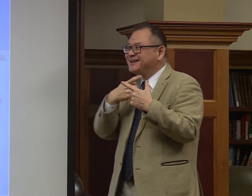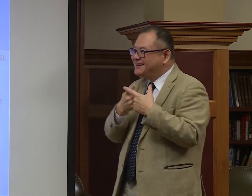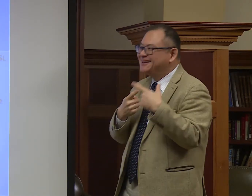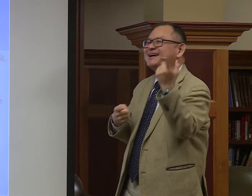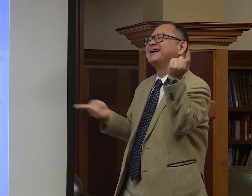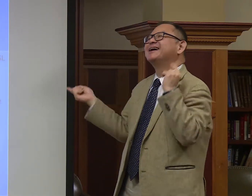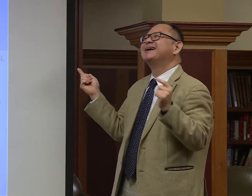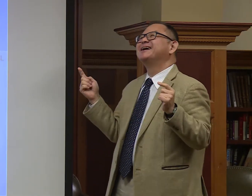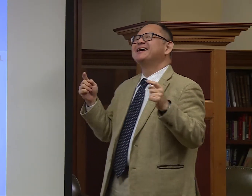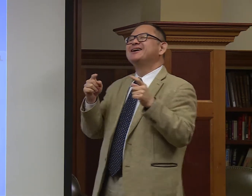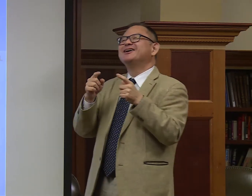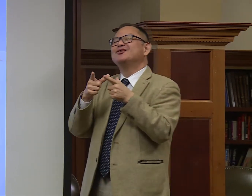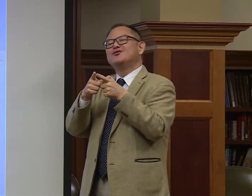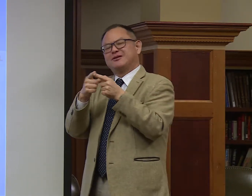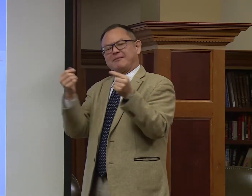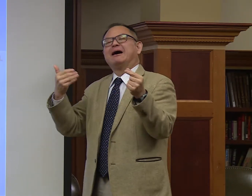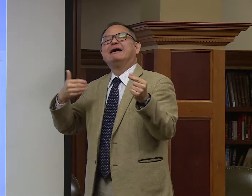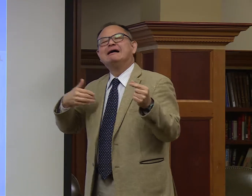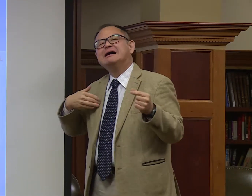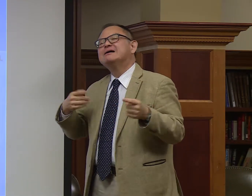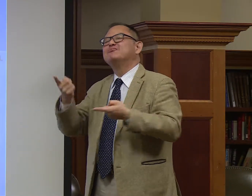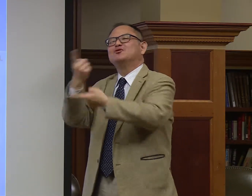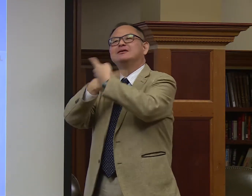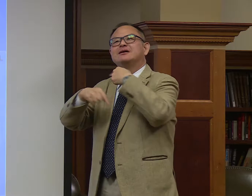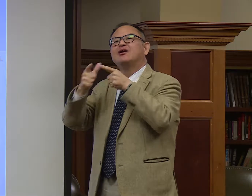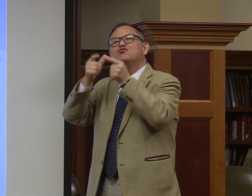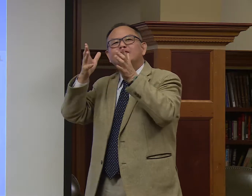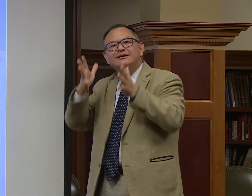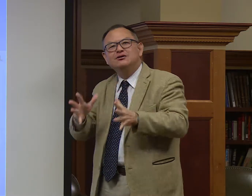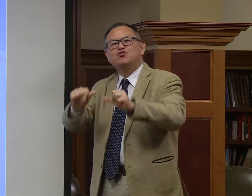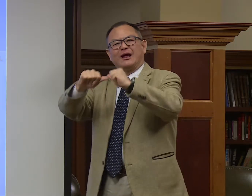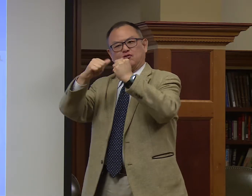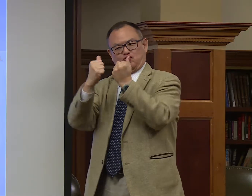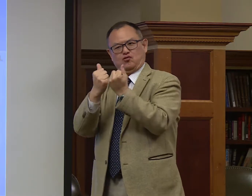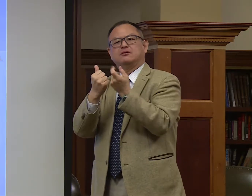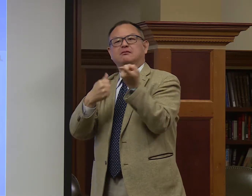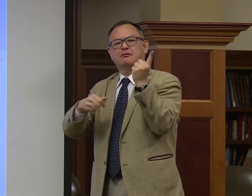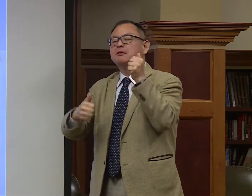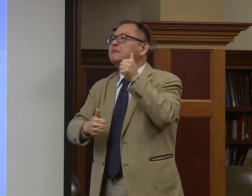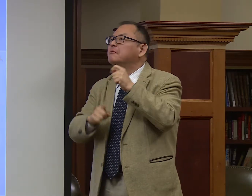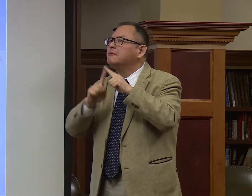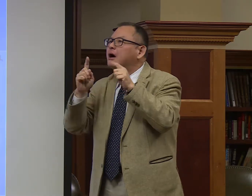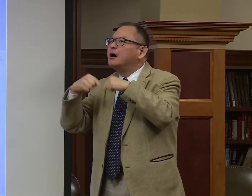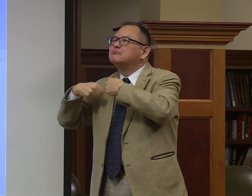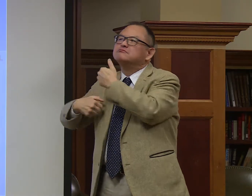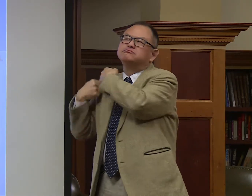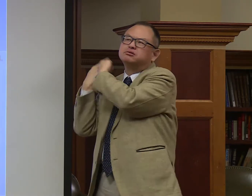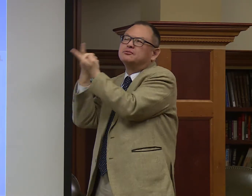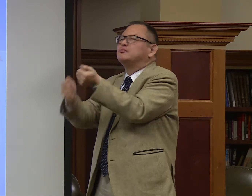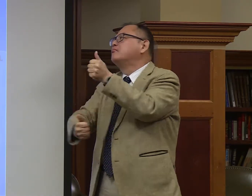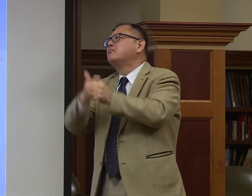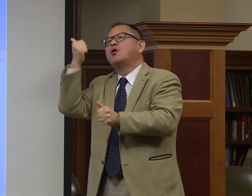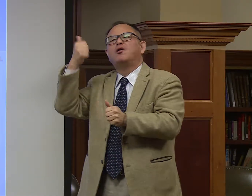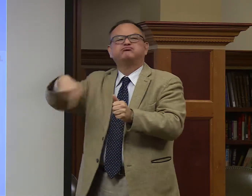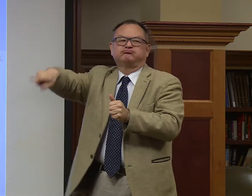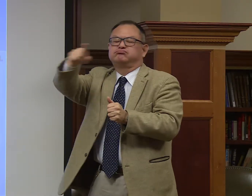There is a Japanese Sign Language association. Most of them have been hearing.